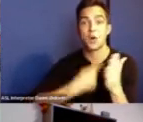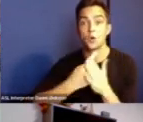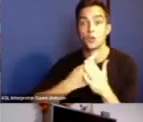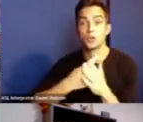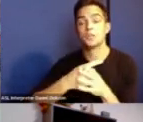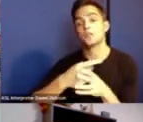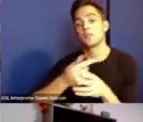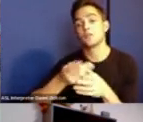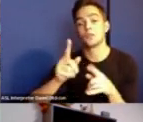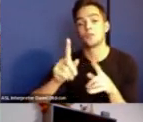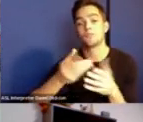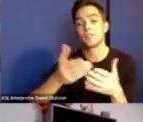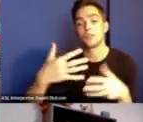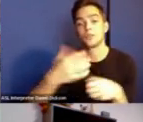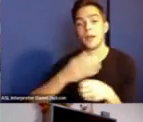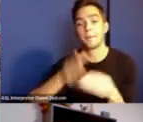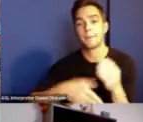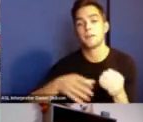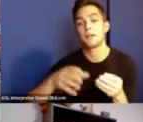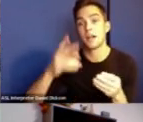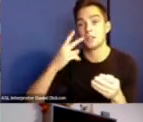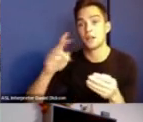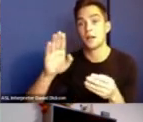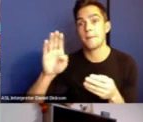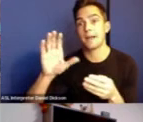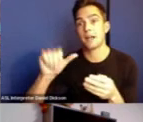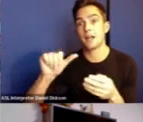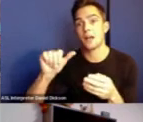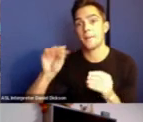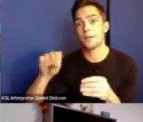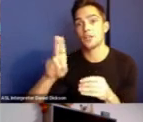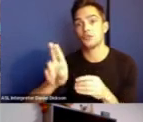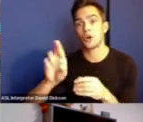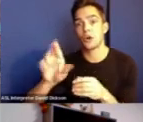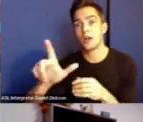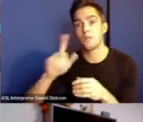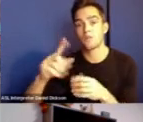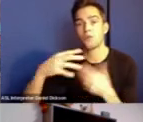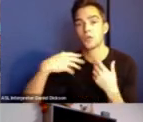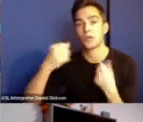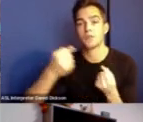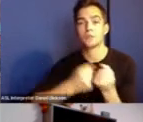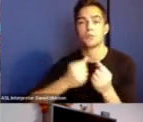things to wrap up. One, I saw that backup, but the URL for the recovery supports workgroup into